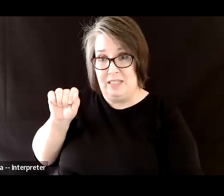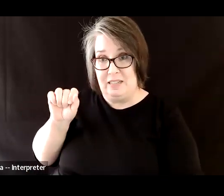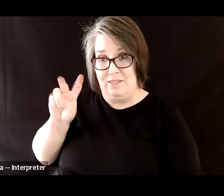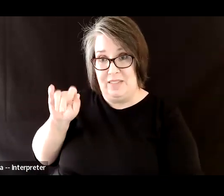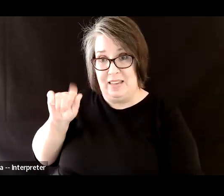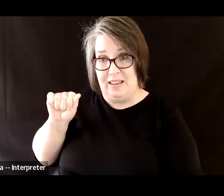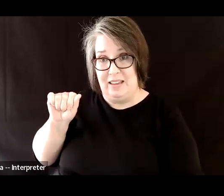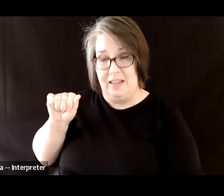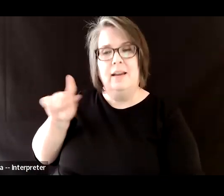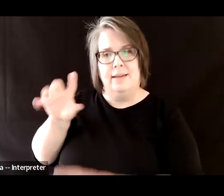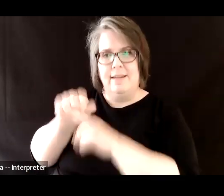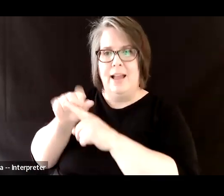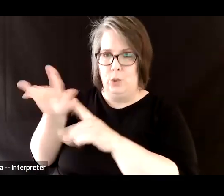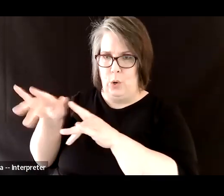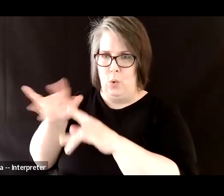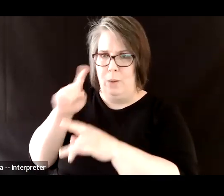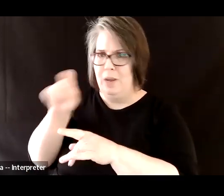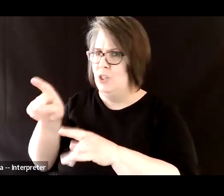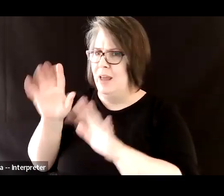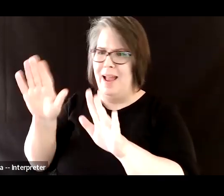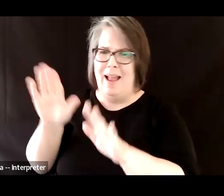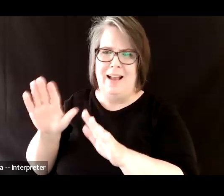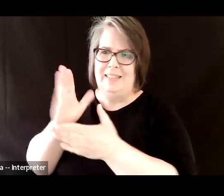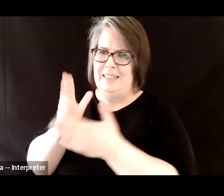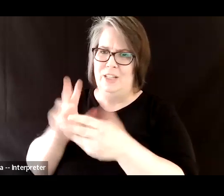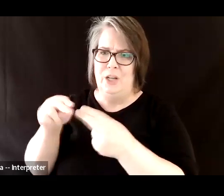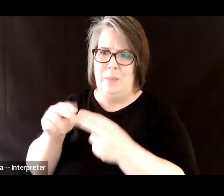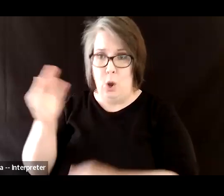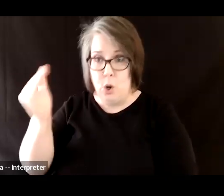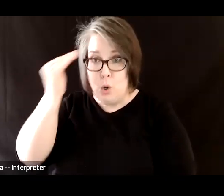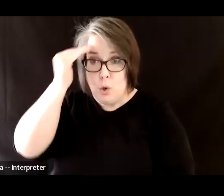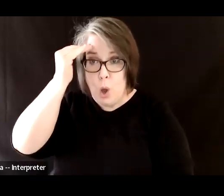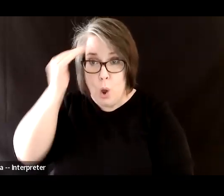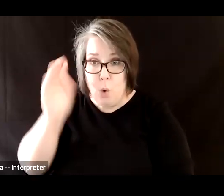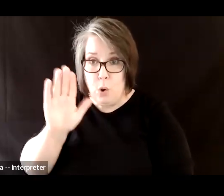had a really excellent session on knowing your audience.